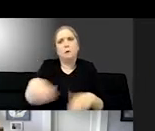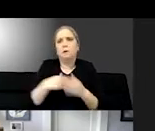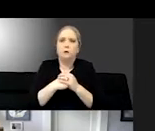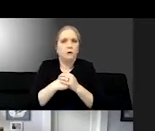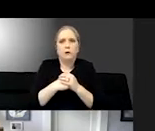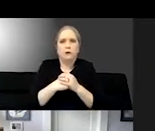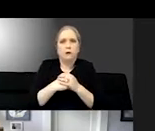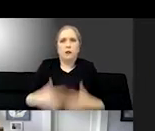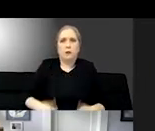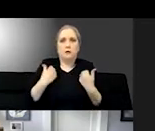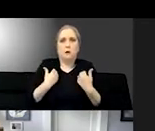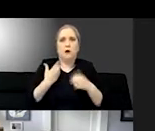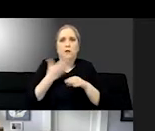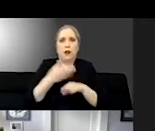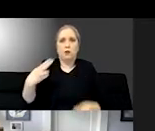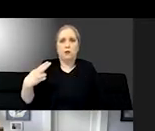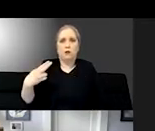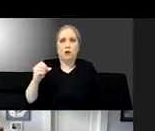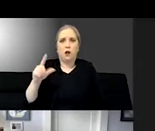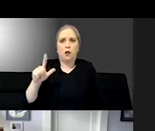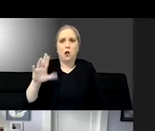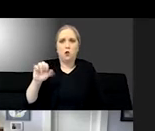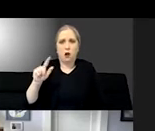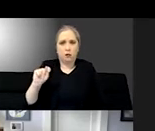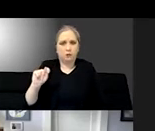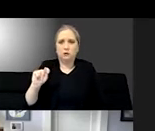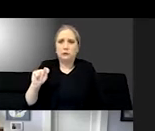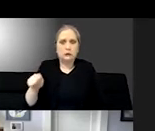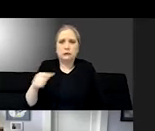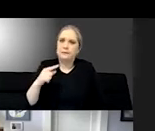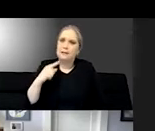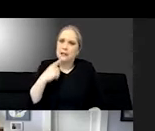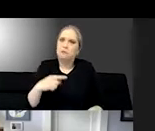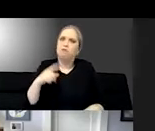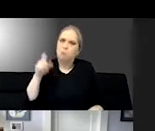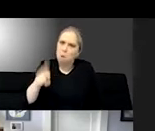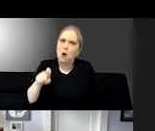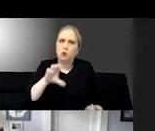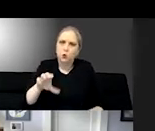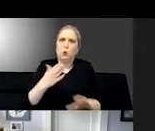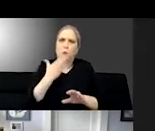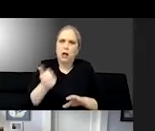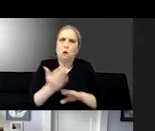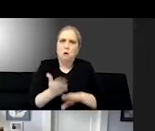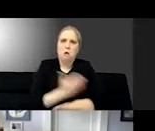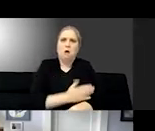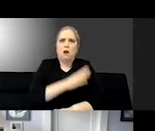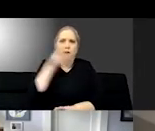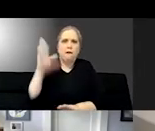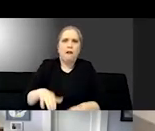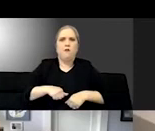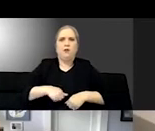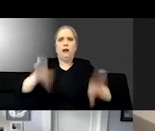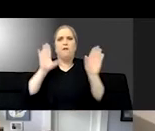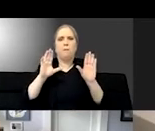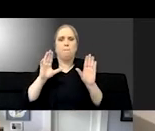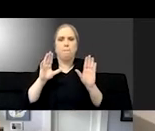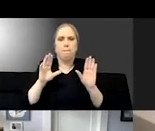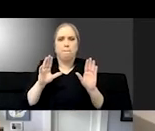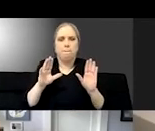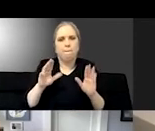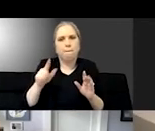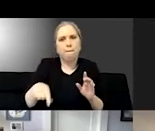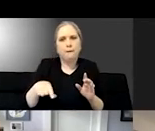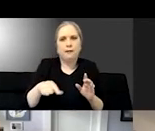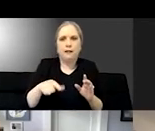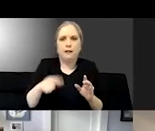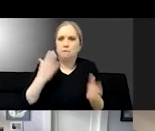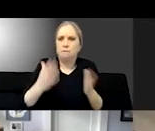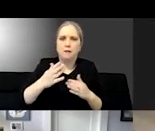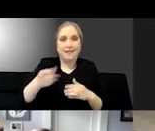Yeah.